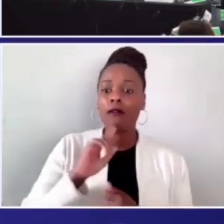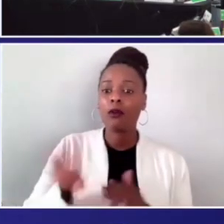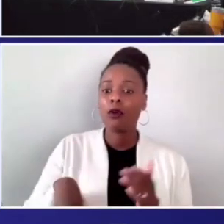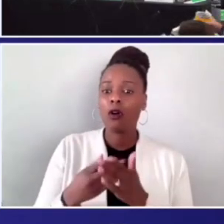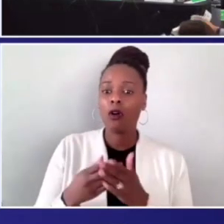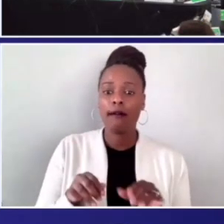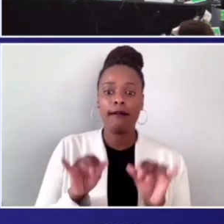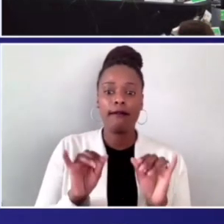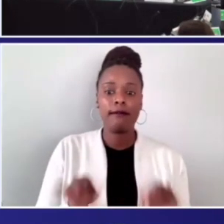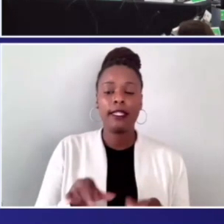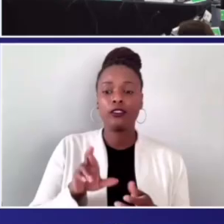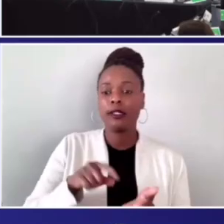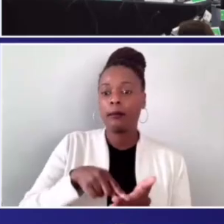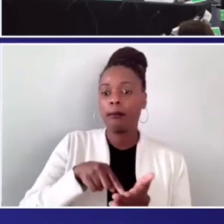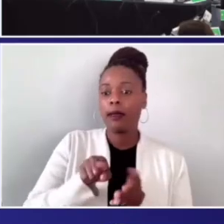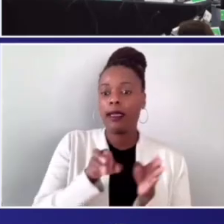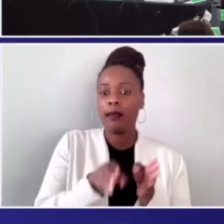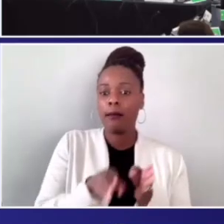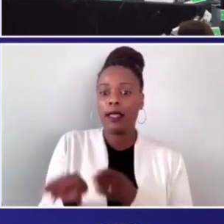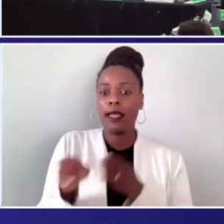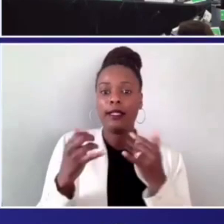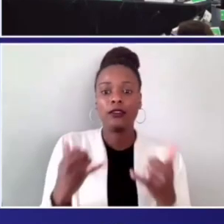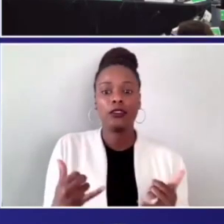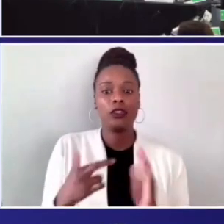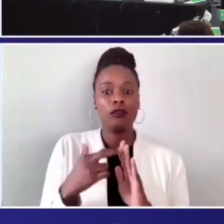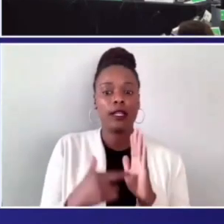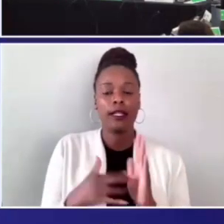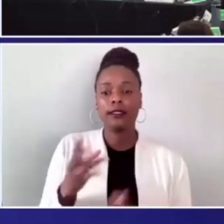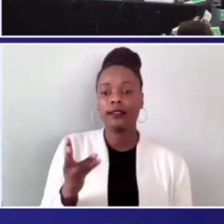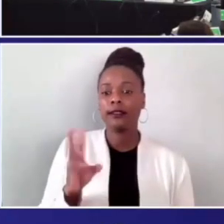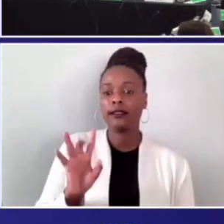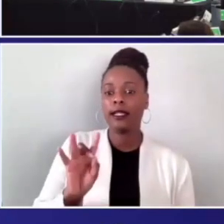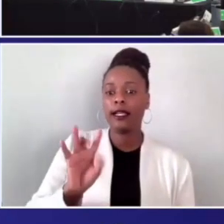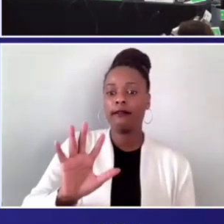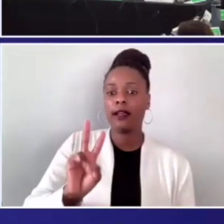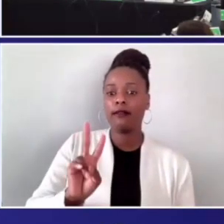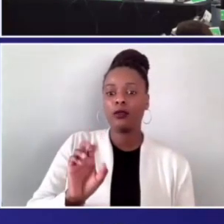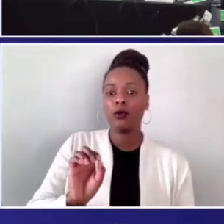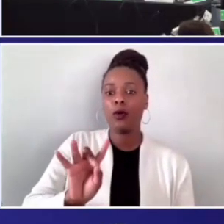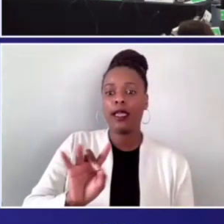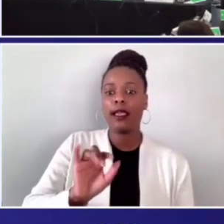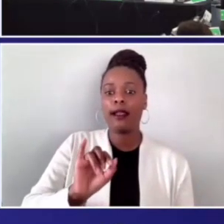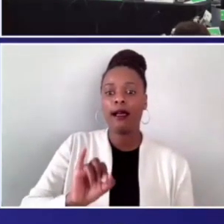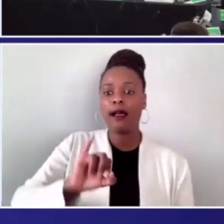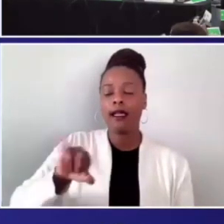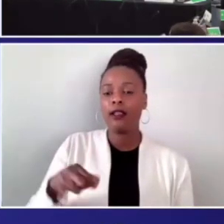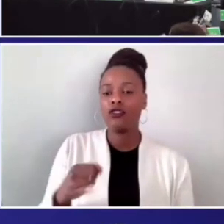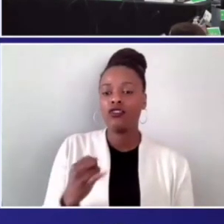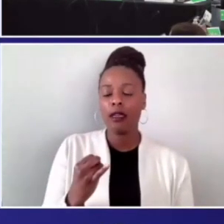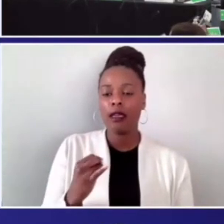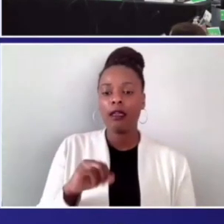the current regulations and 685.208(i) and (j) specify the repayment periods based on